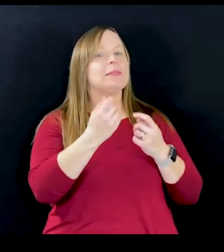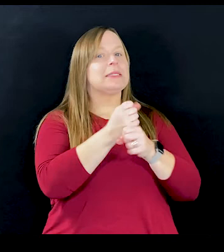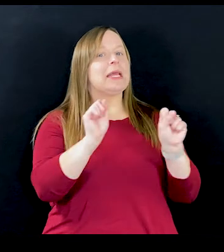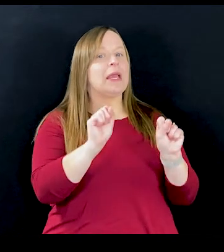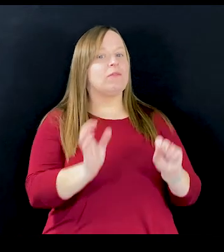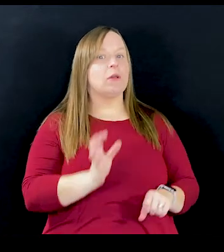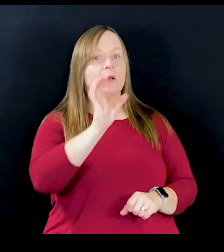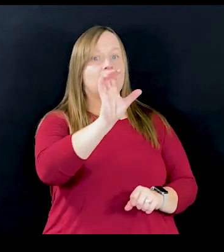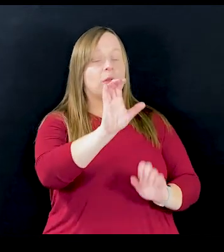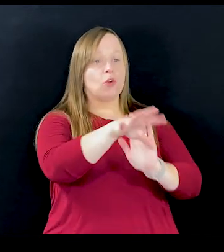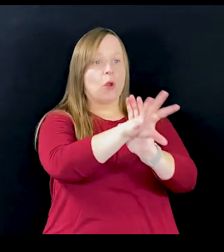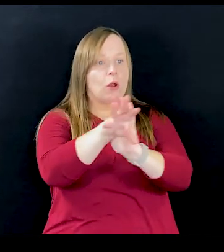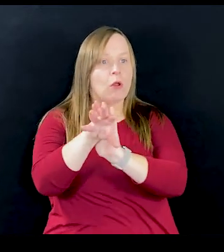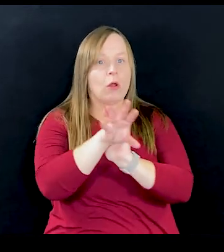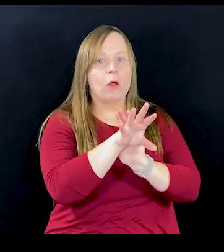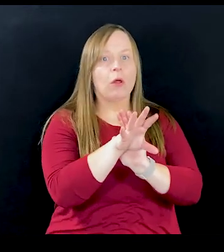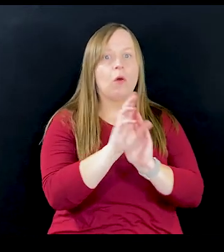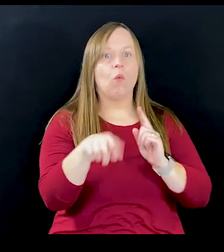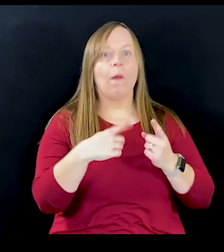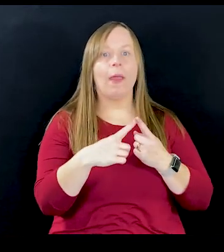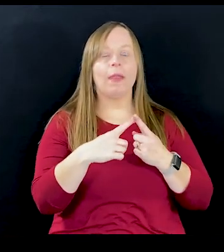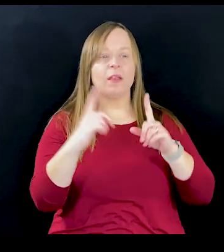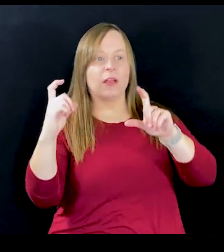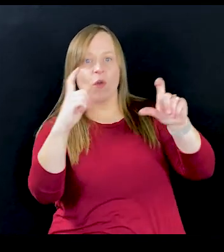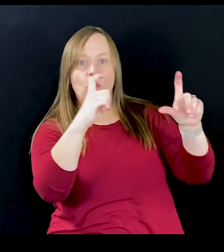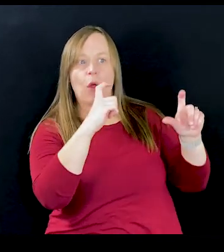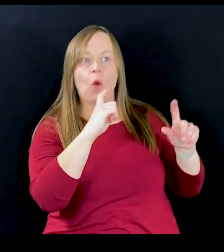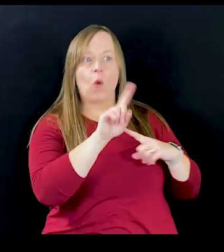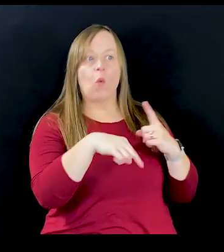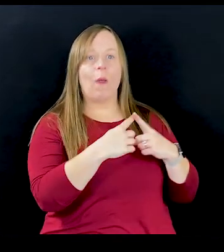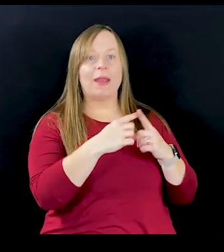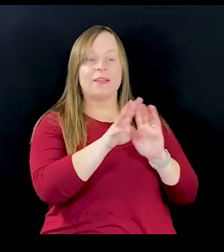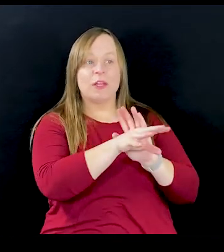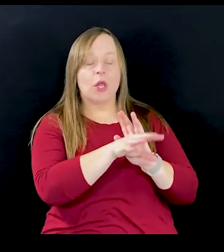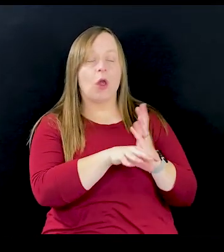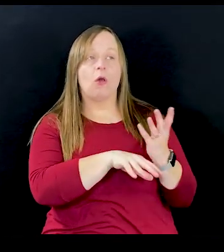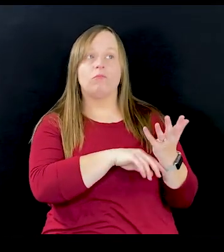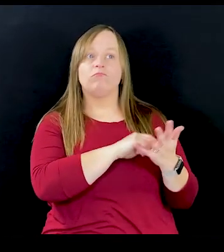safe to pull up that camera? When is it safe to take a photo? When is it safe to video?